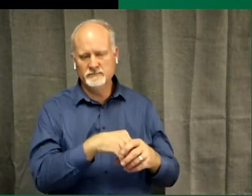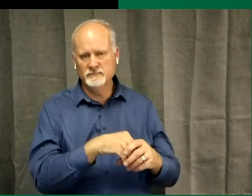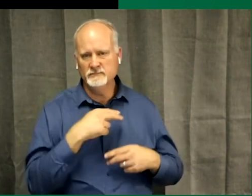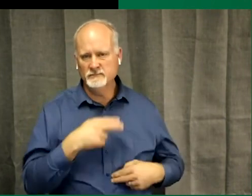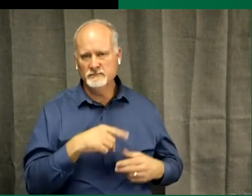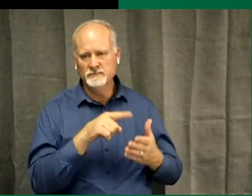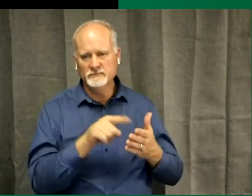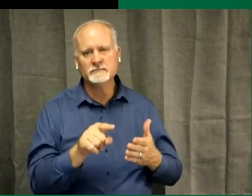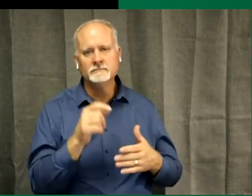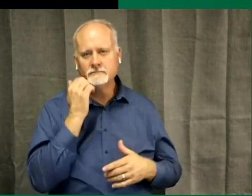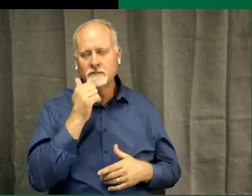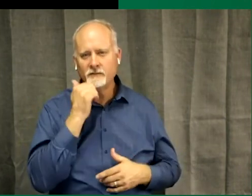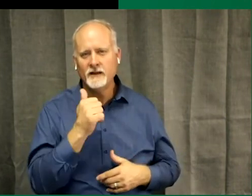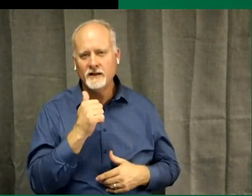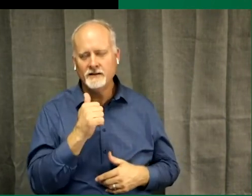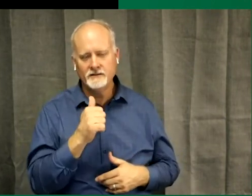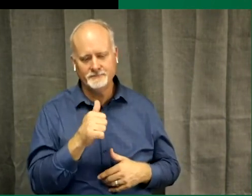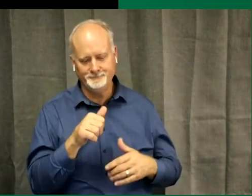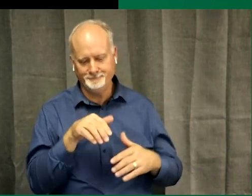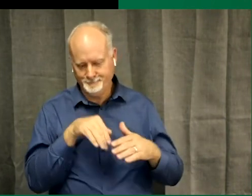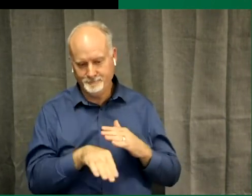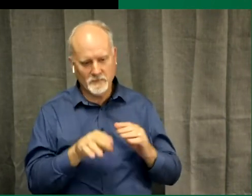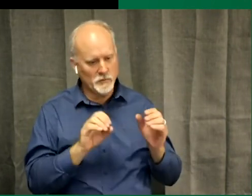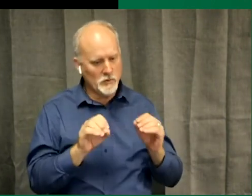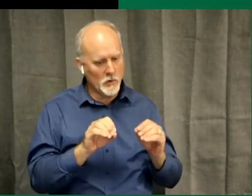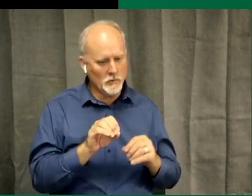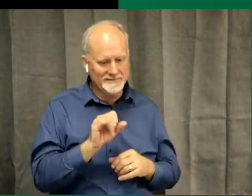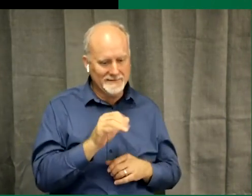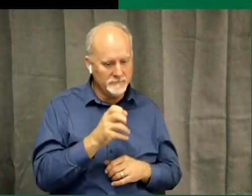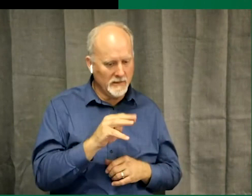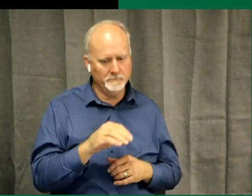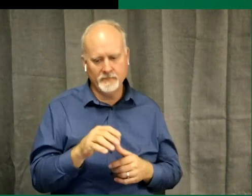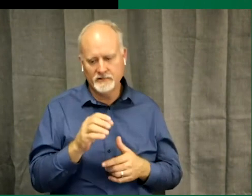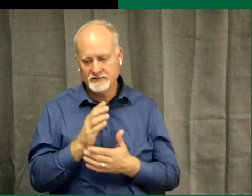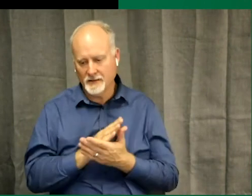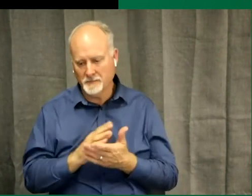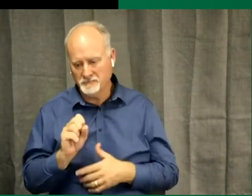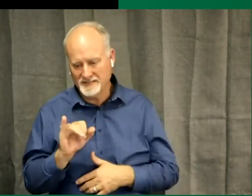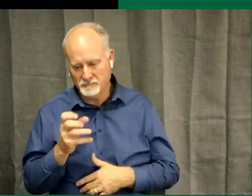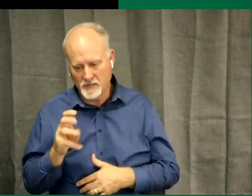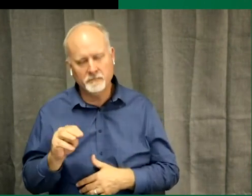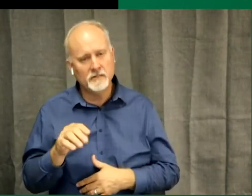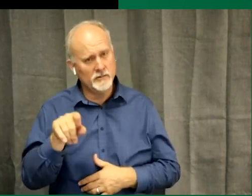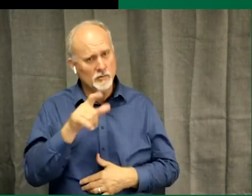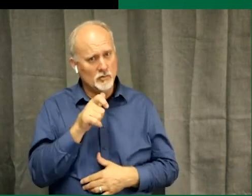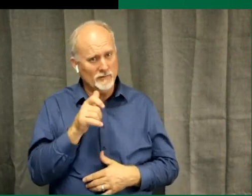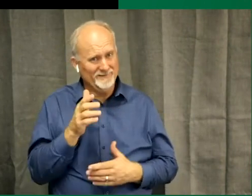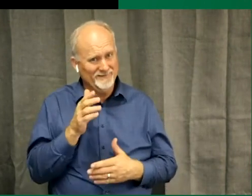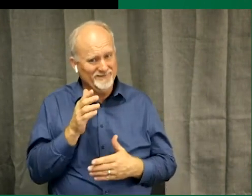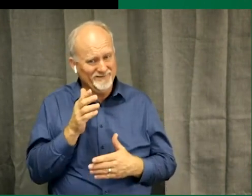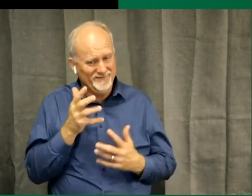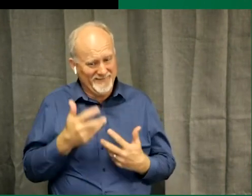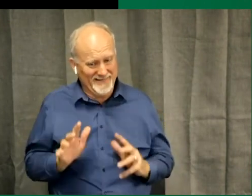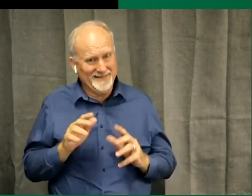every day logging in no symptoms or some symptoms those of you who are finishing in-person or hybrid